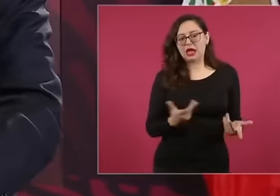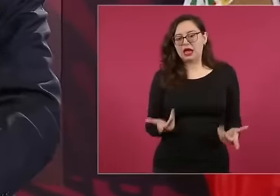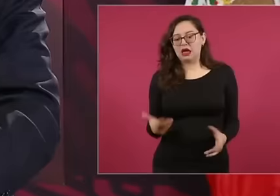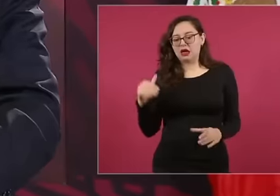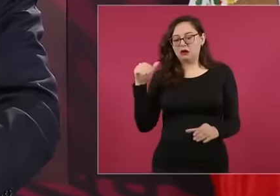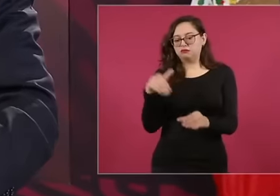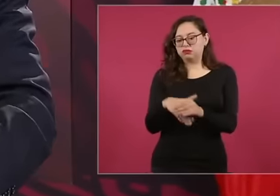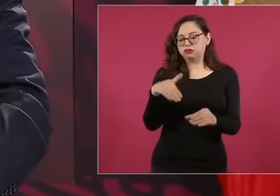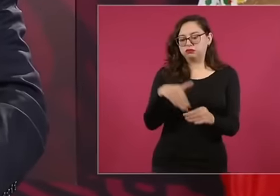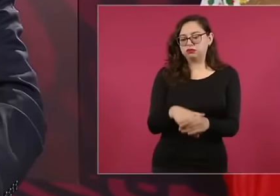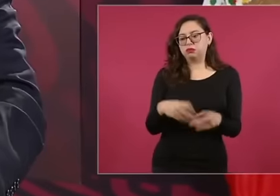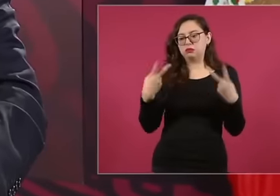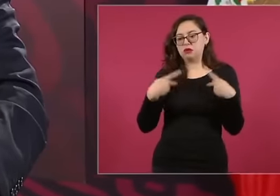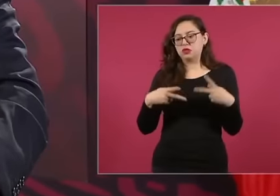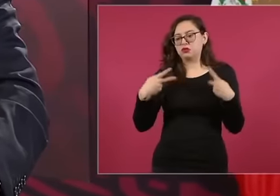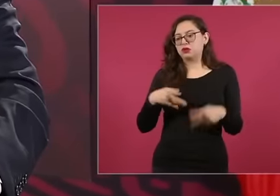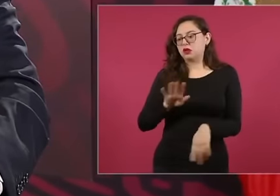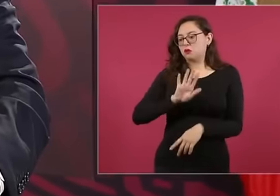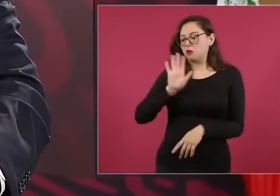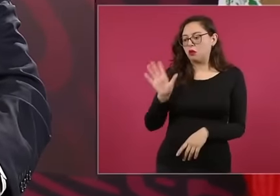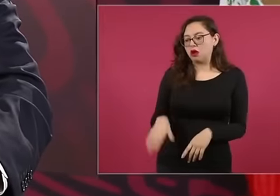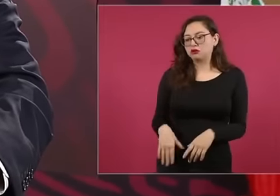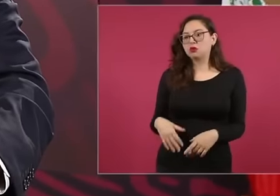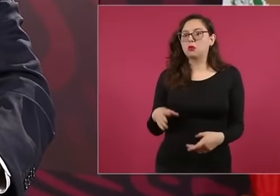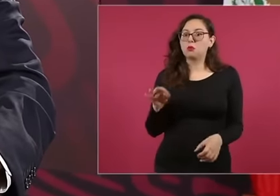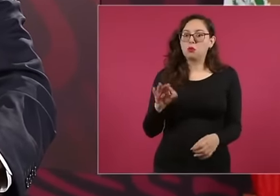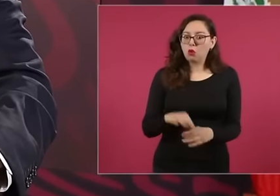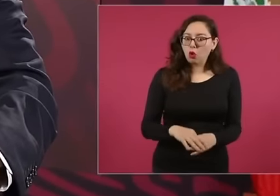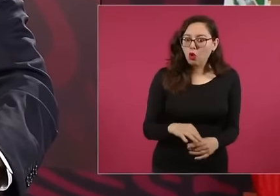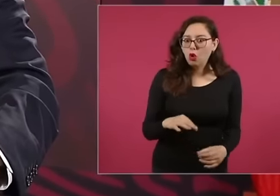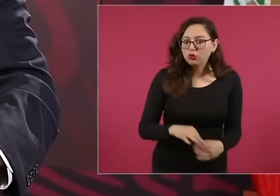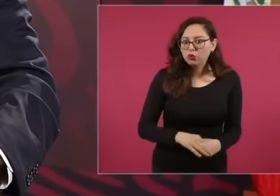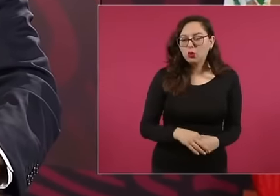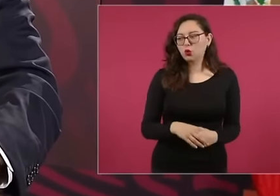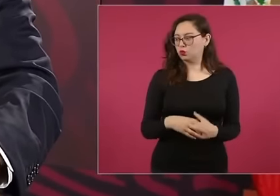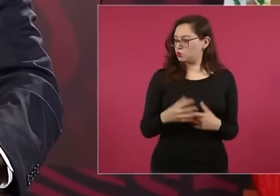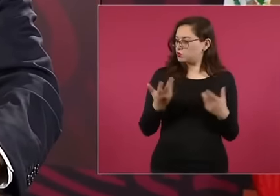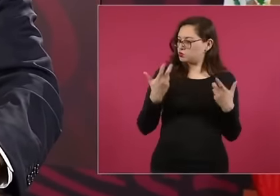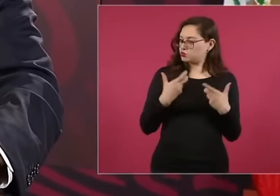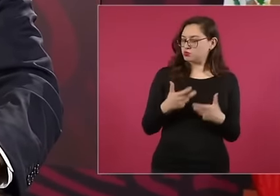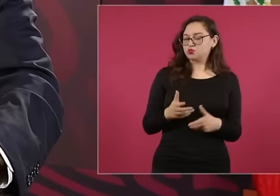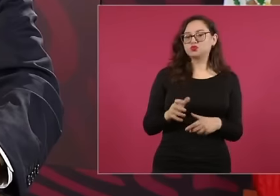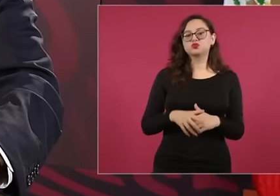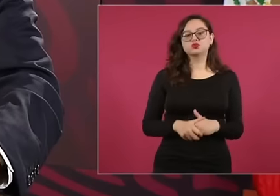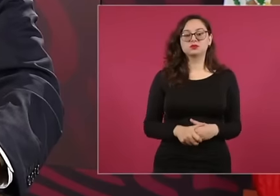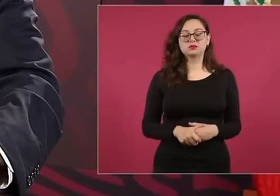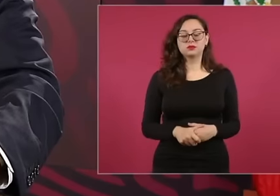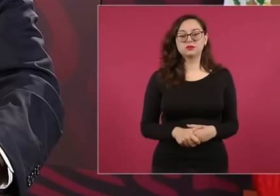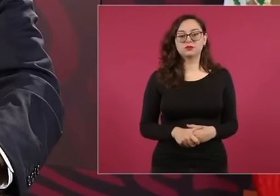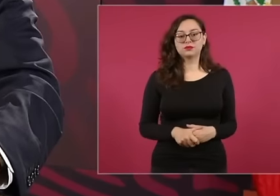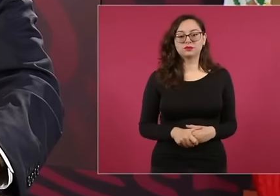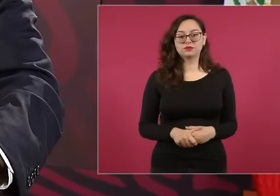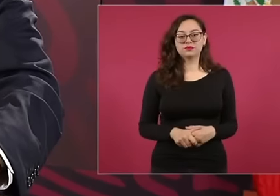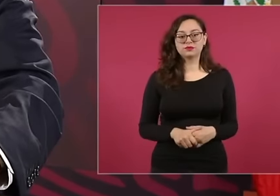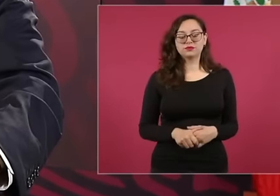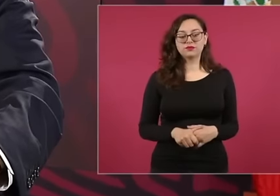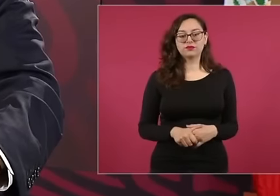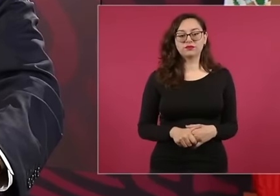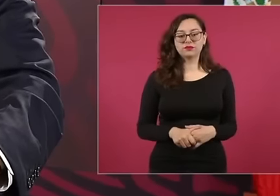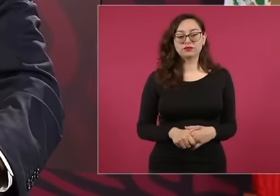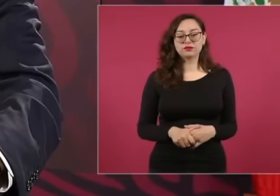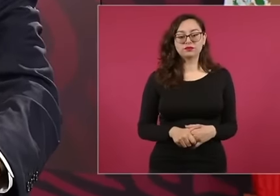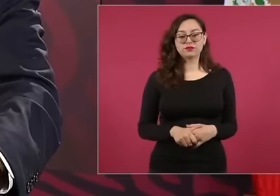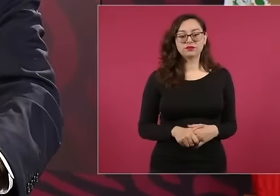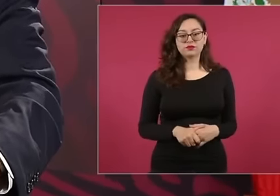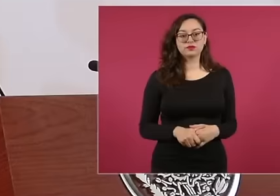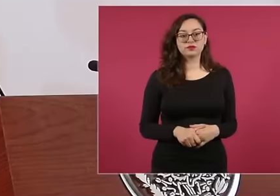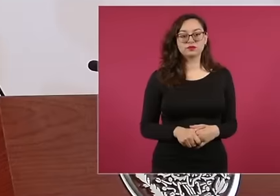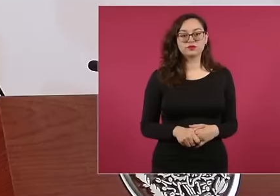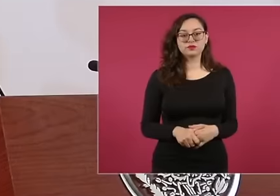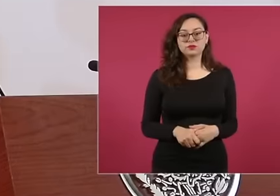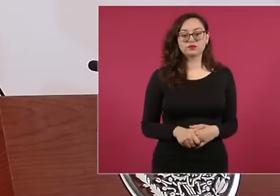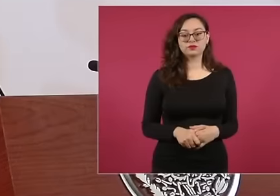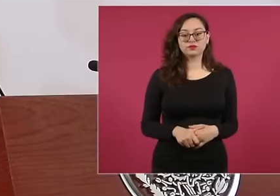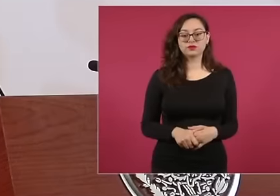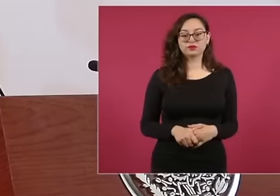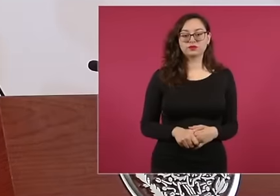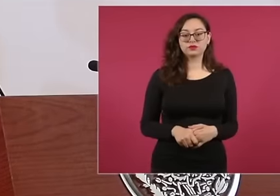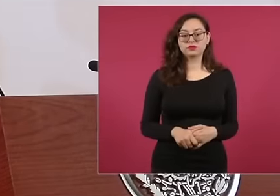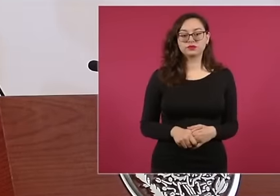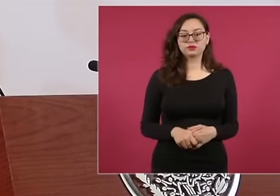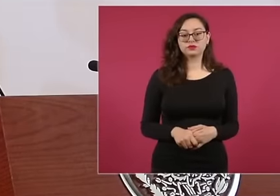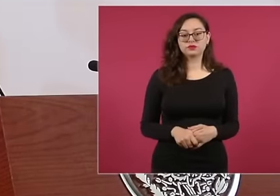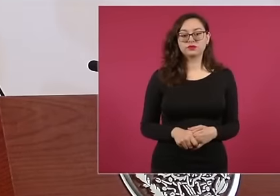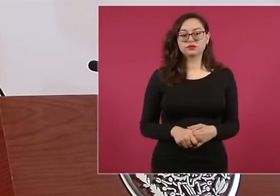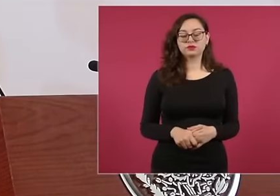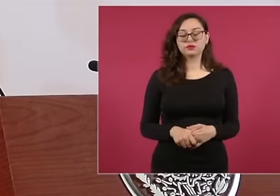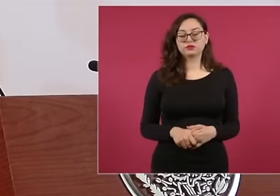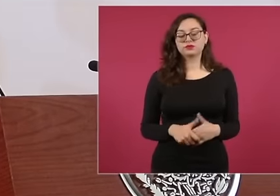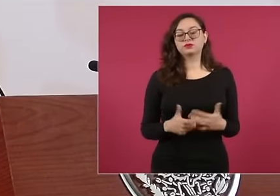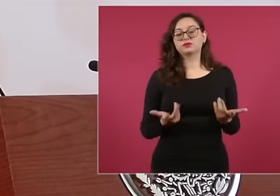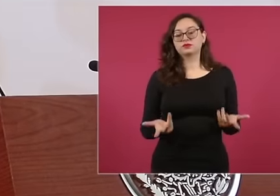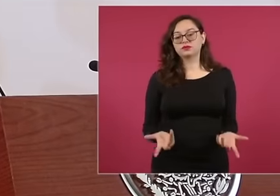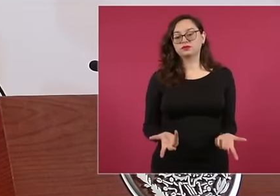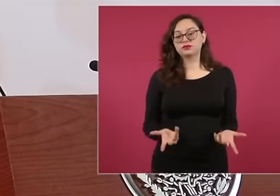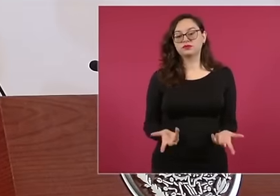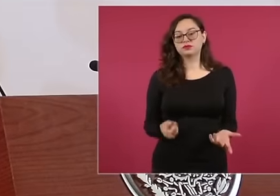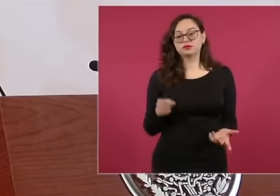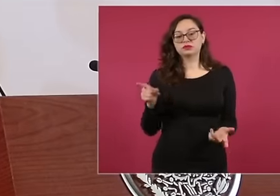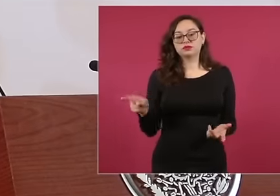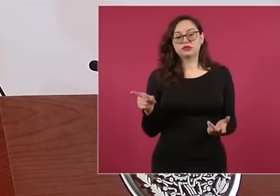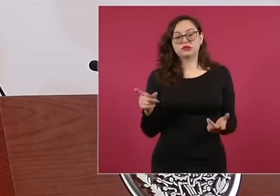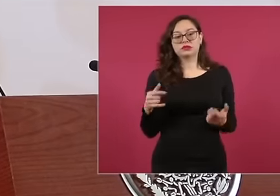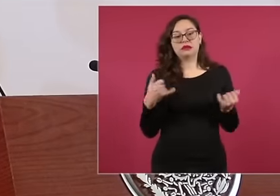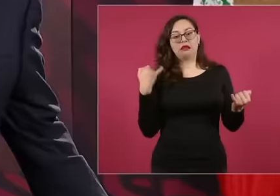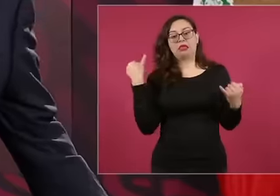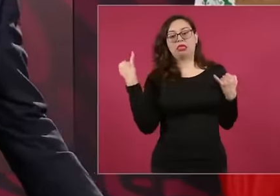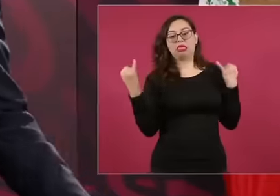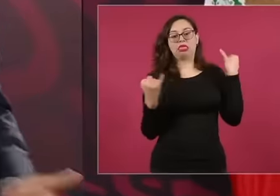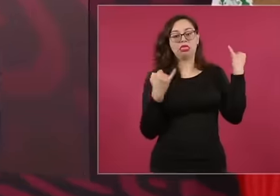dead voted and also diverting attention because that's when it comes claud gzz but he does not